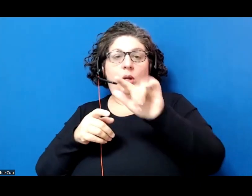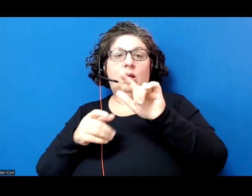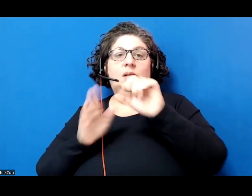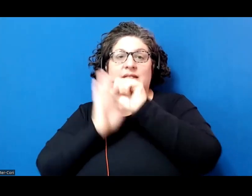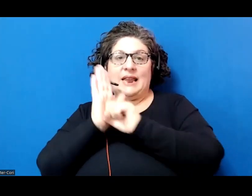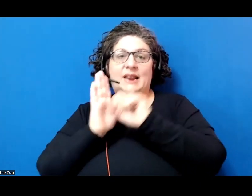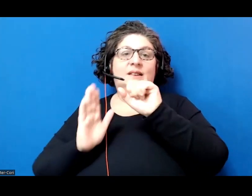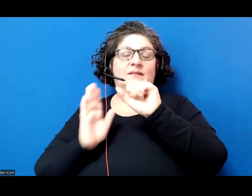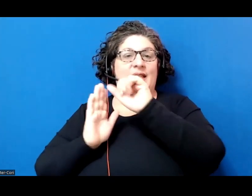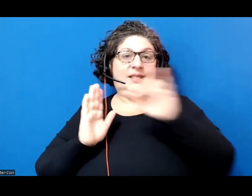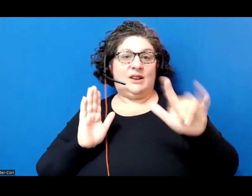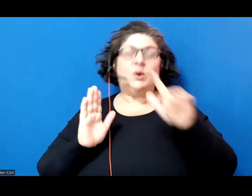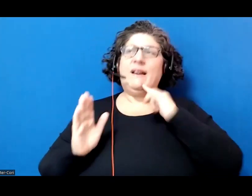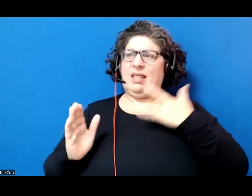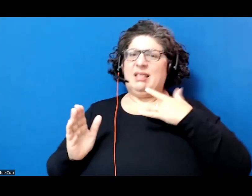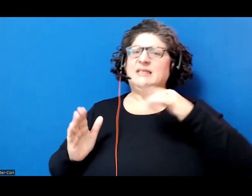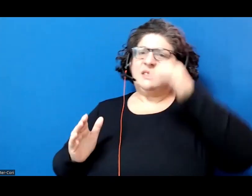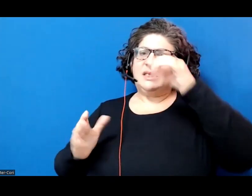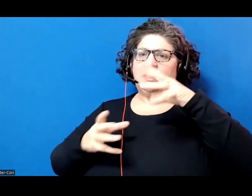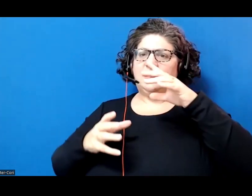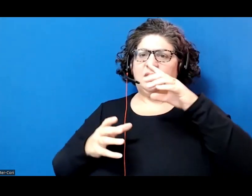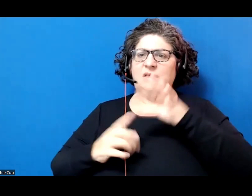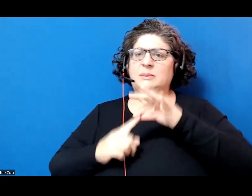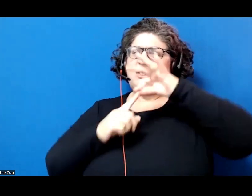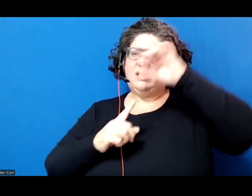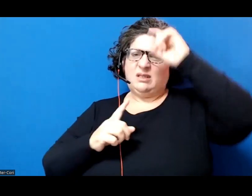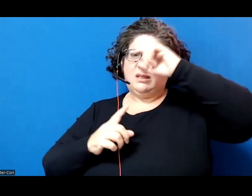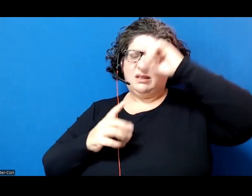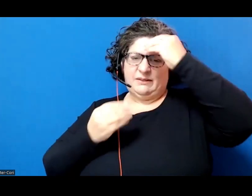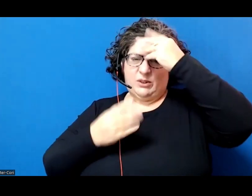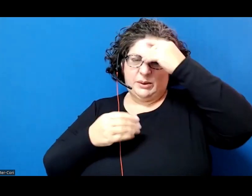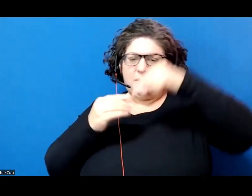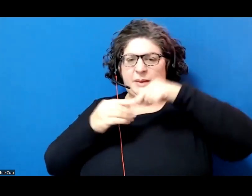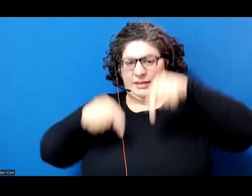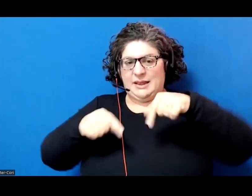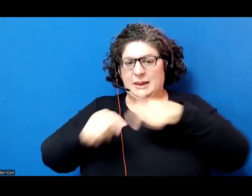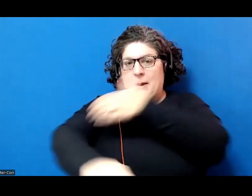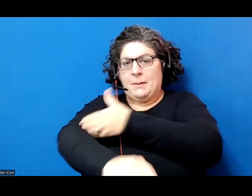unique insight into this next case which is power of state legislature vis-a-vis Supreme